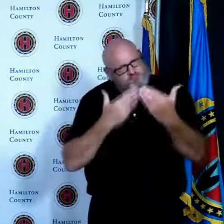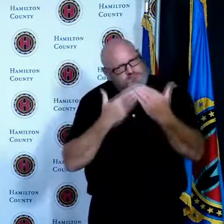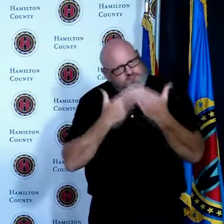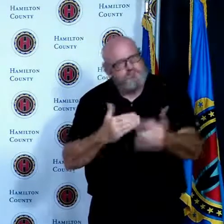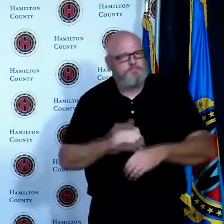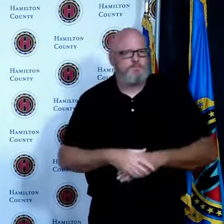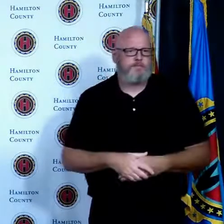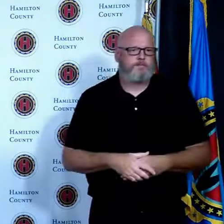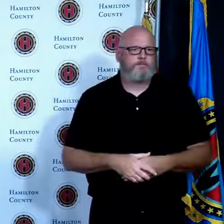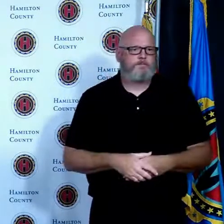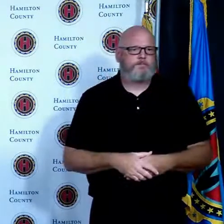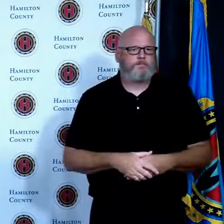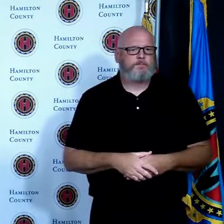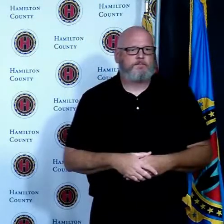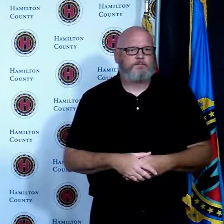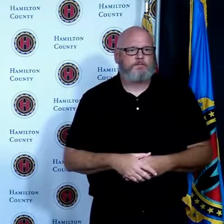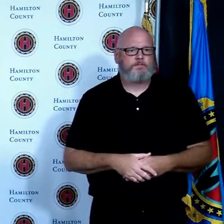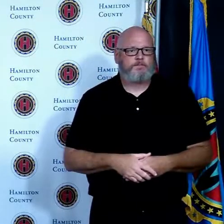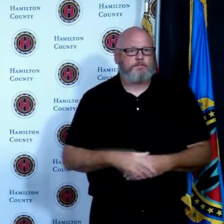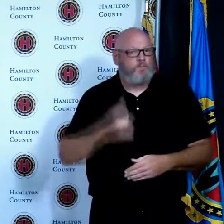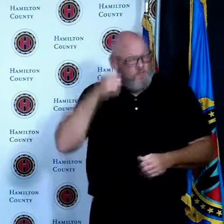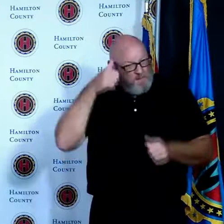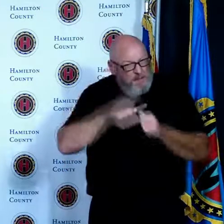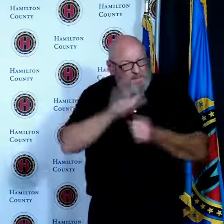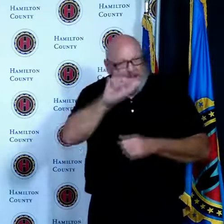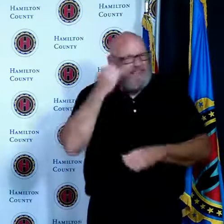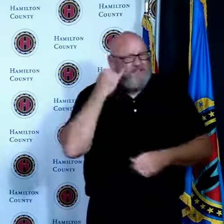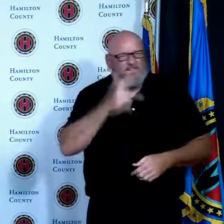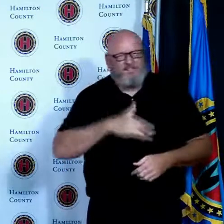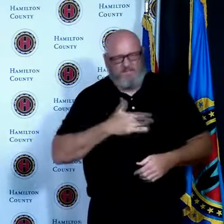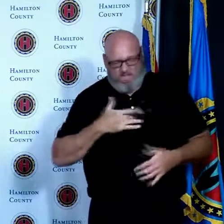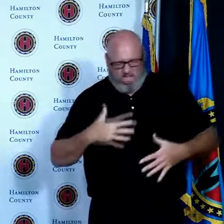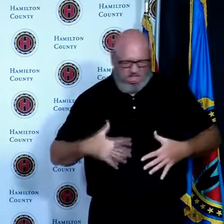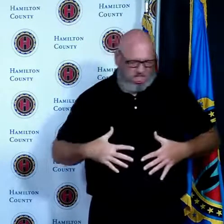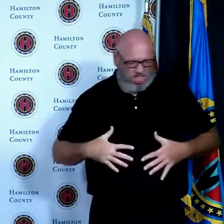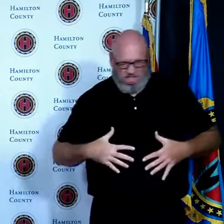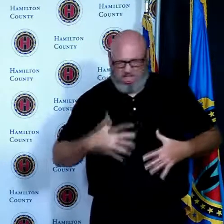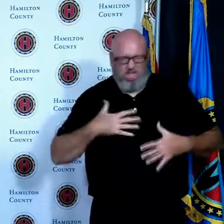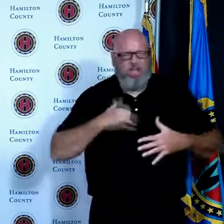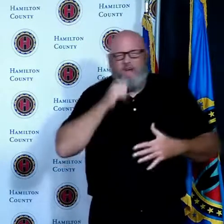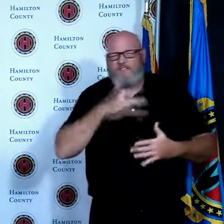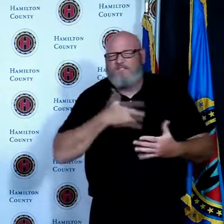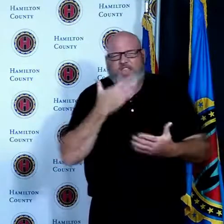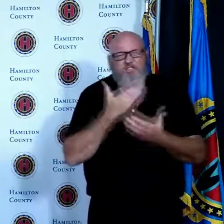sick it's important to get tested Commissioner Driehaus indicated we'll learn more about the new county testing